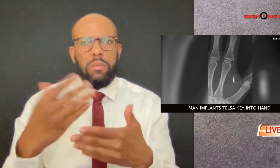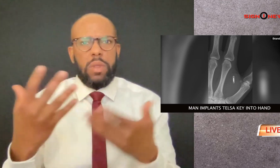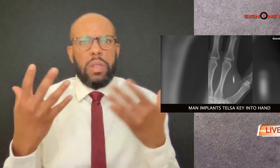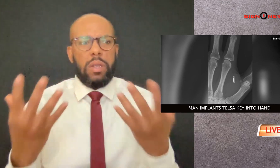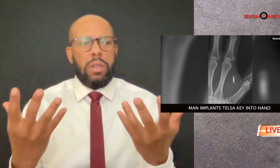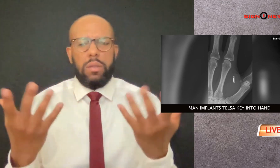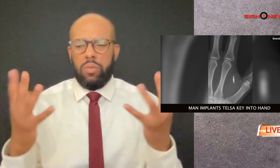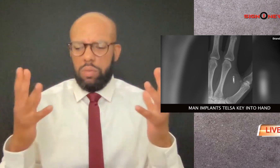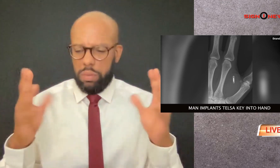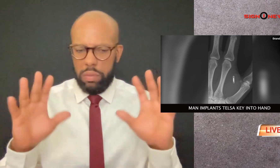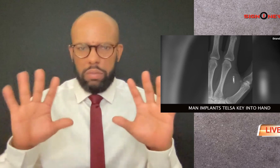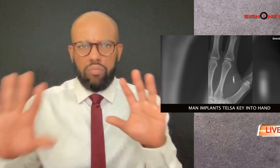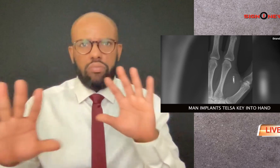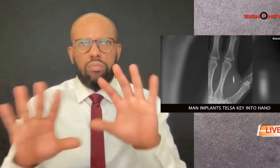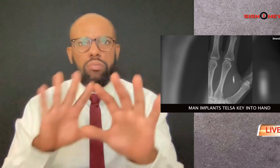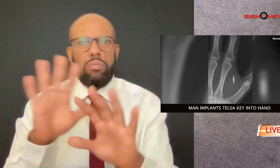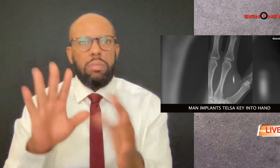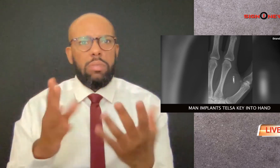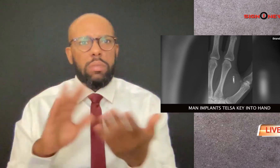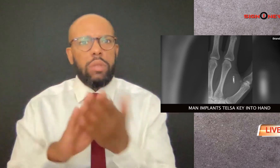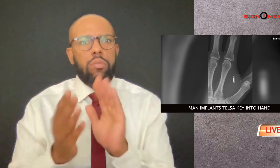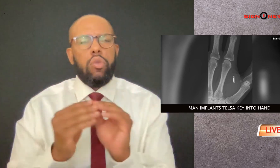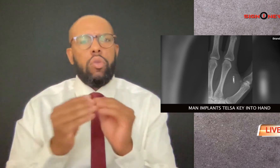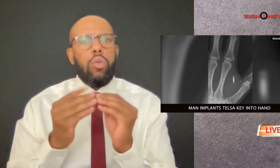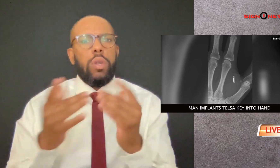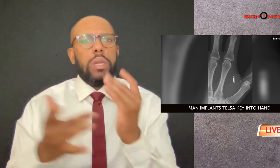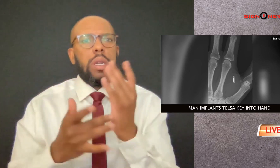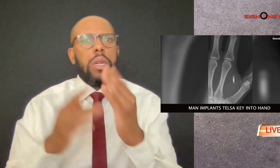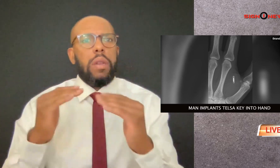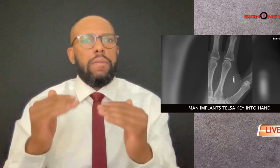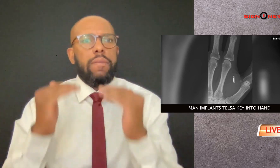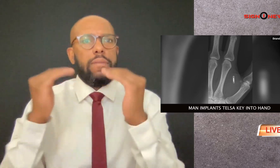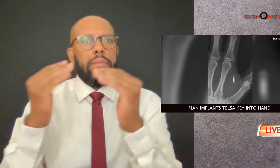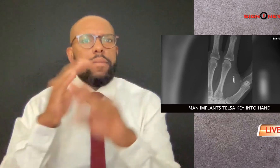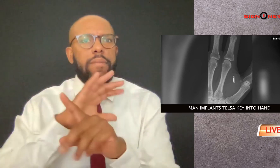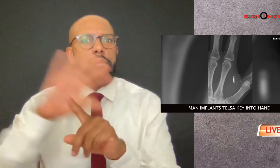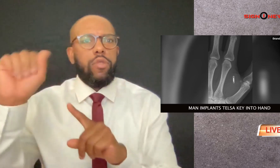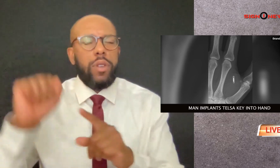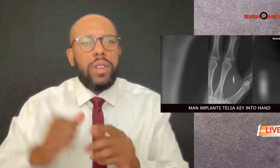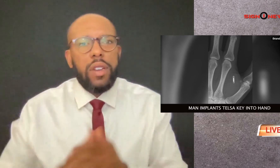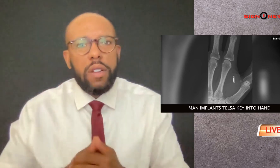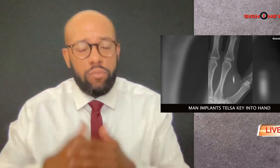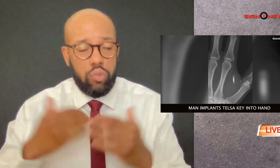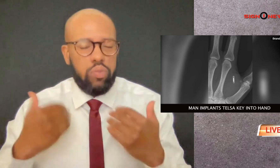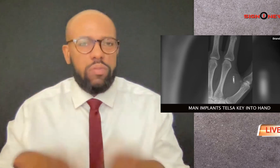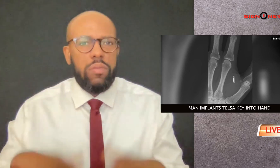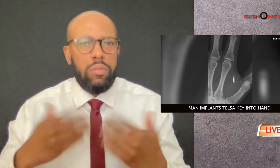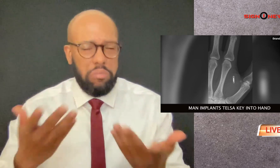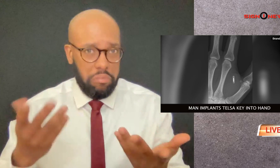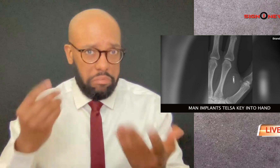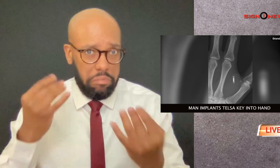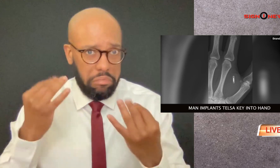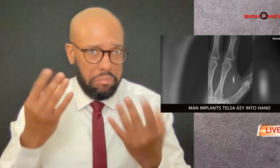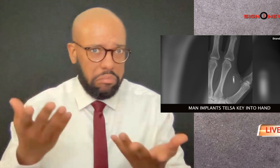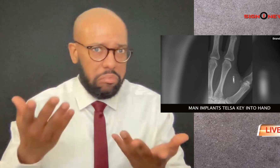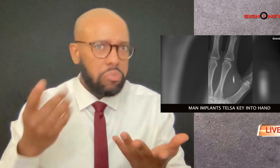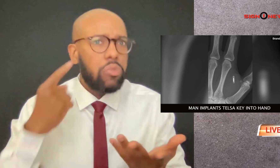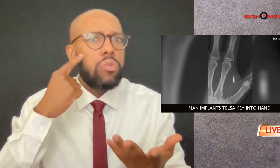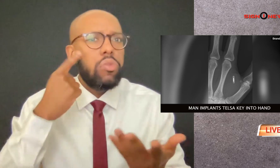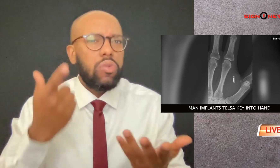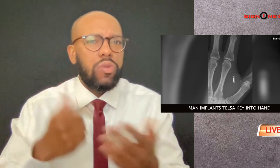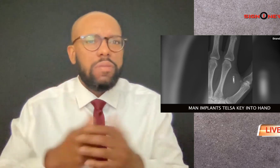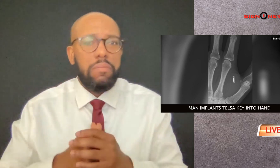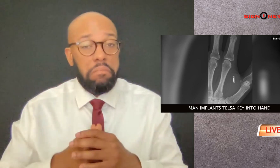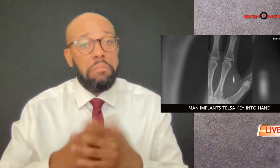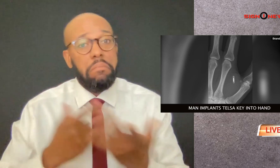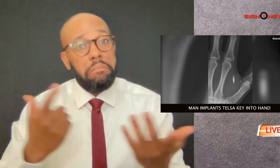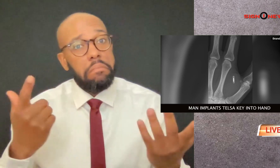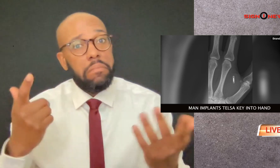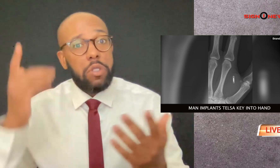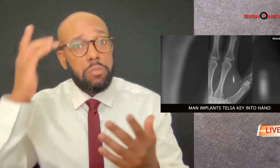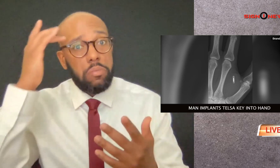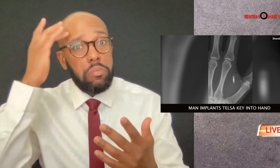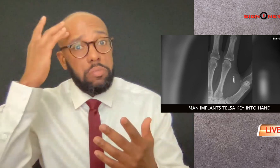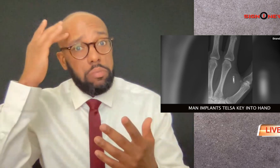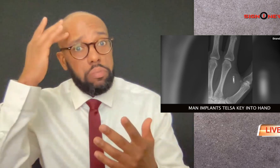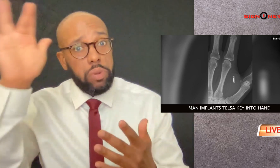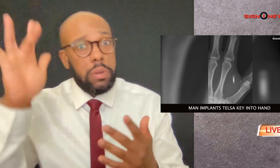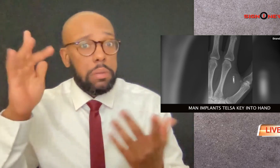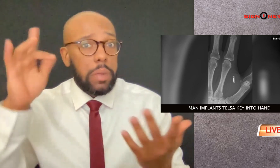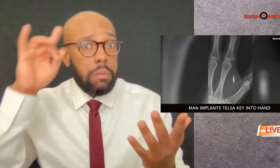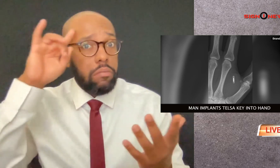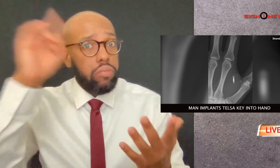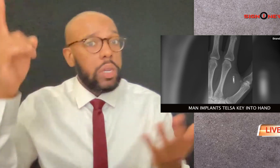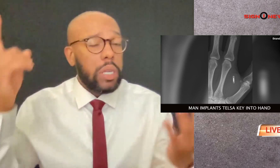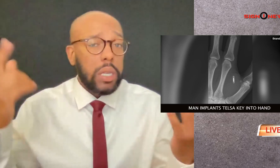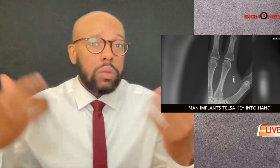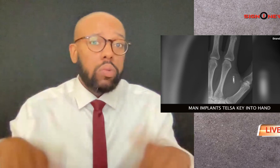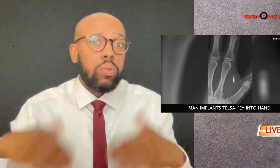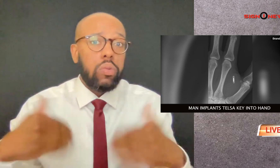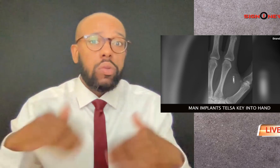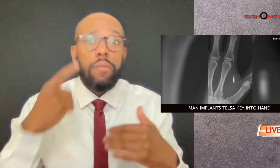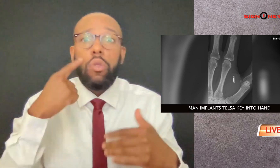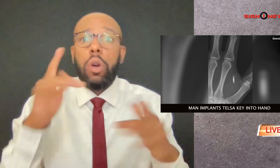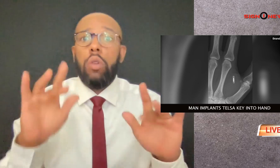cards too wow what you think is this a brilliant idea